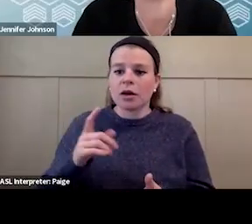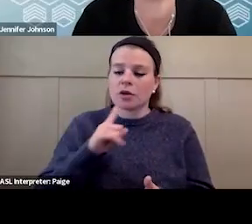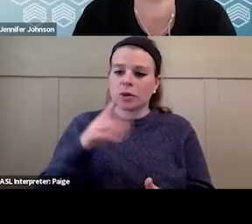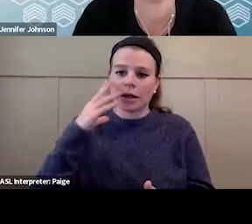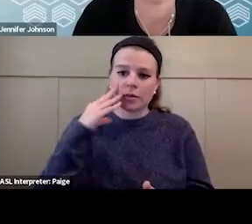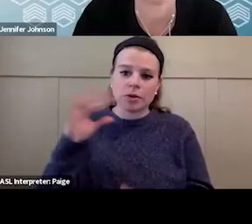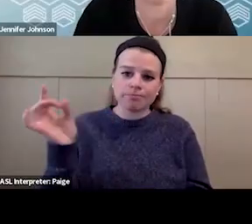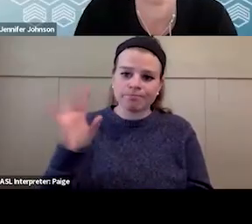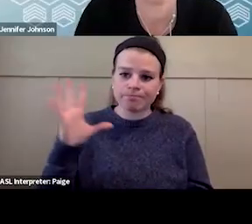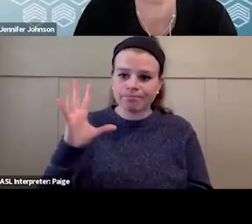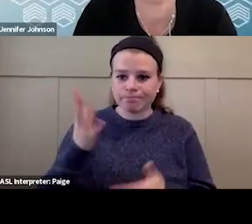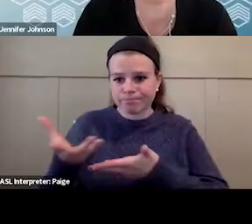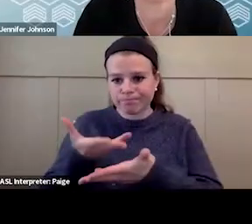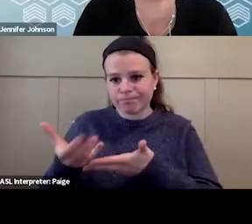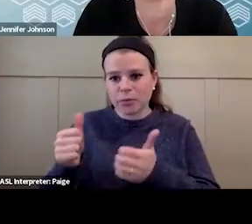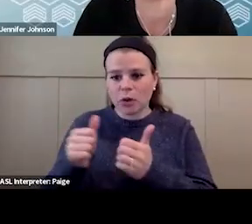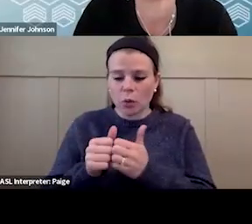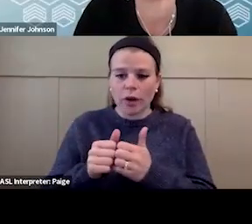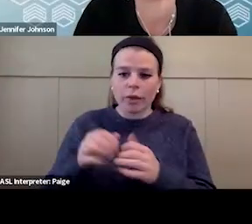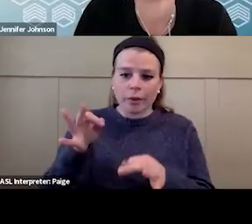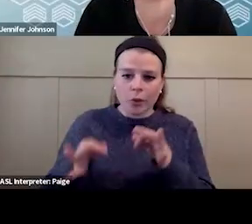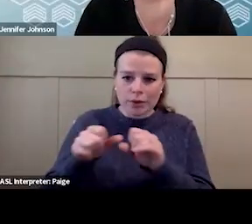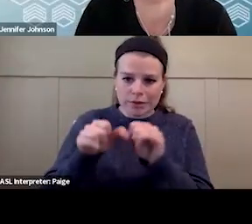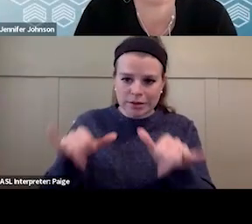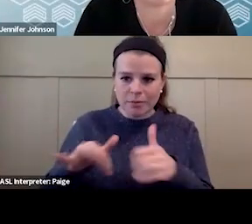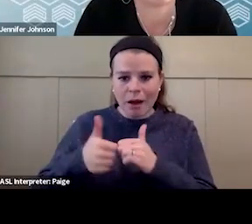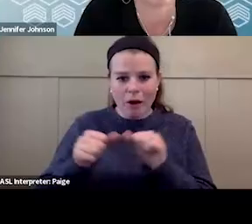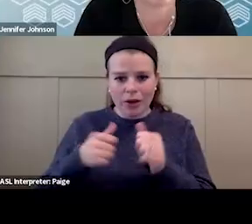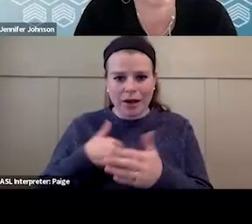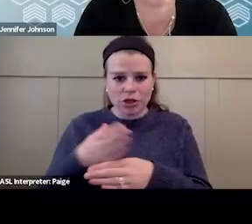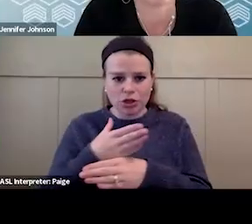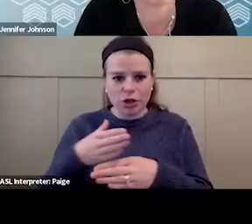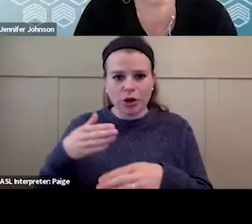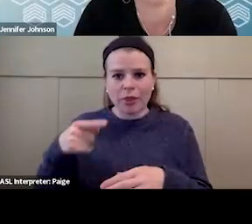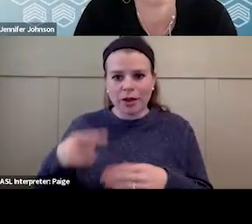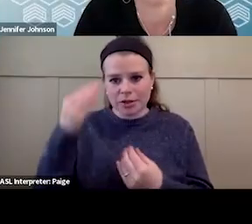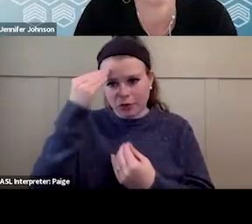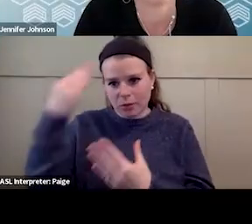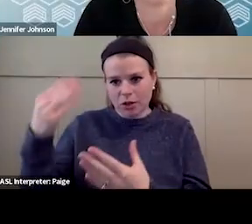prosecutors, even public defenders. How can I share this information with the court systems in my state?"